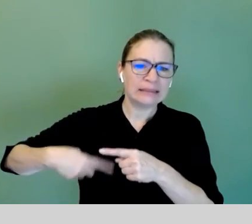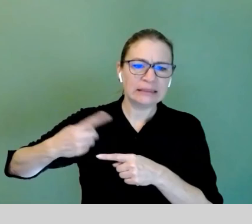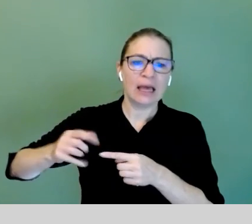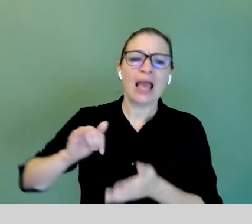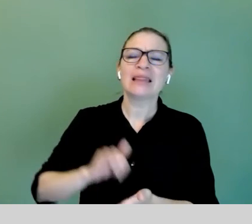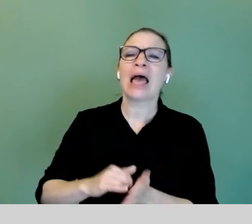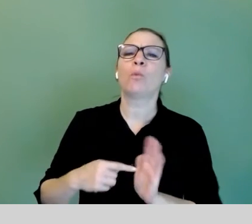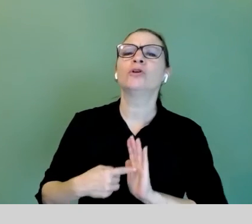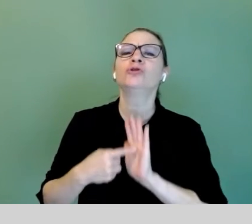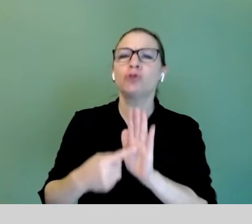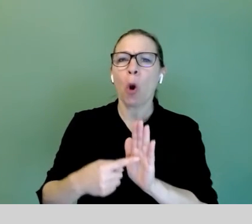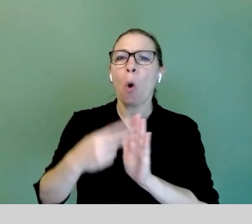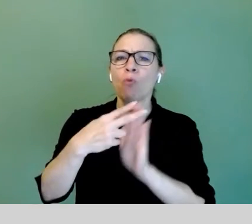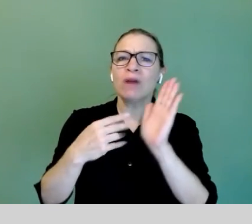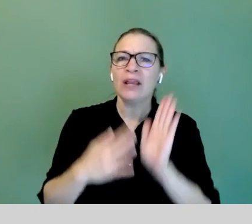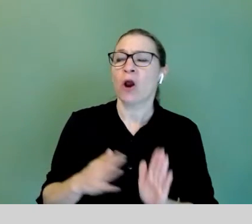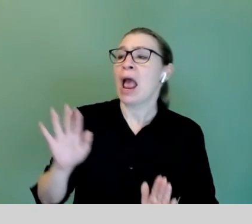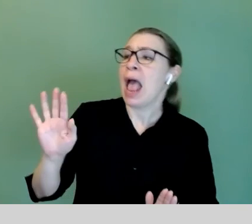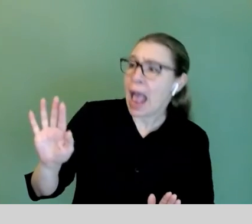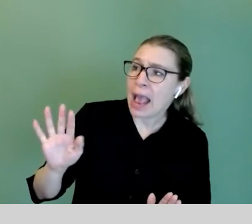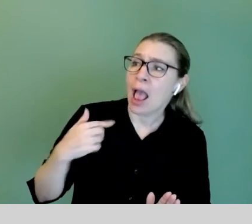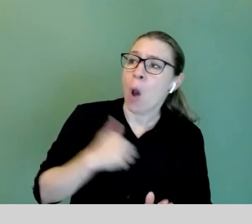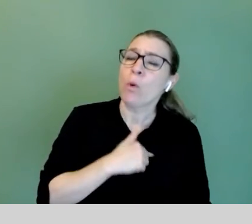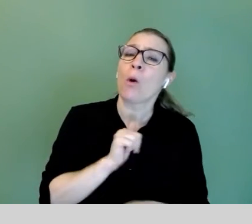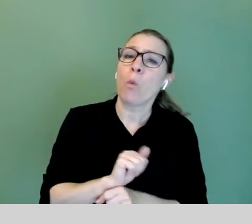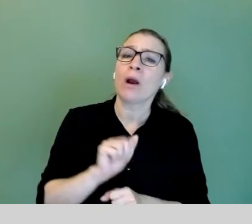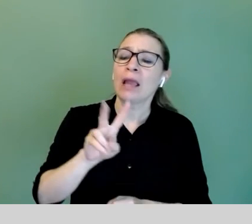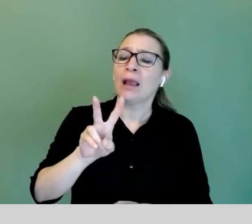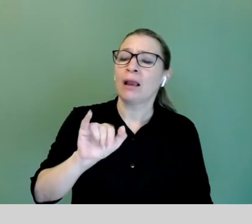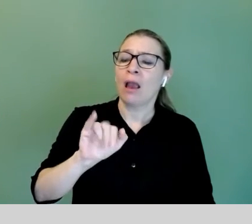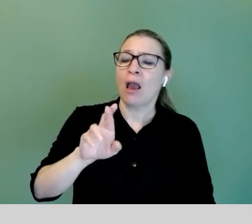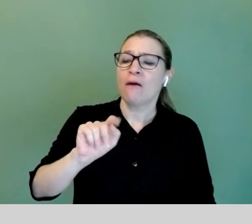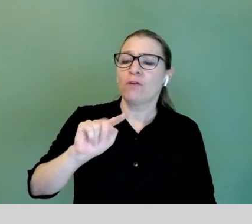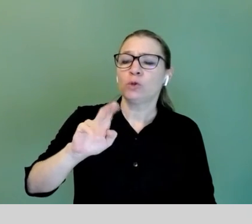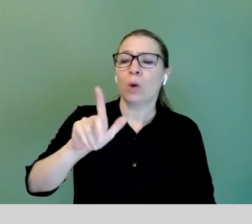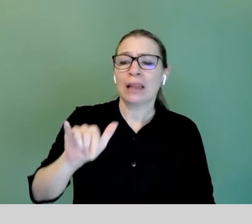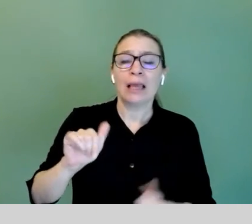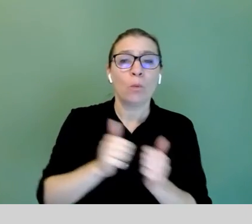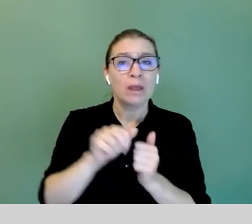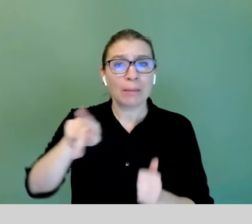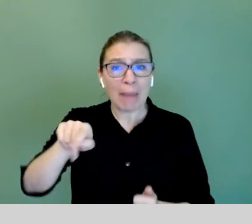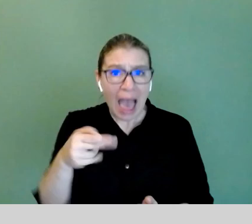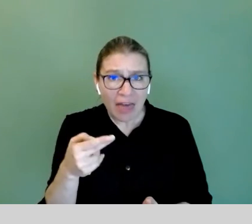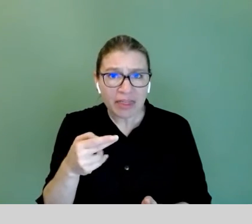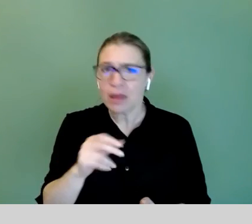just to see, to show the reader of your code, that, "I'm working actually with Path "and not with strings."